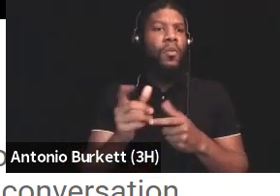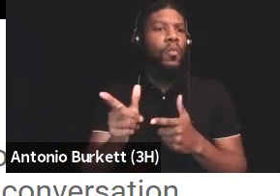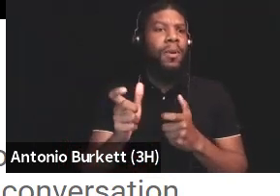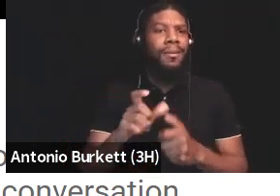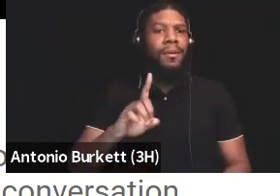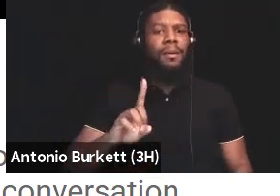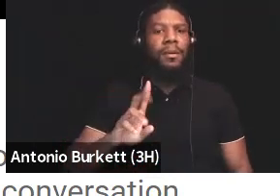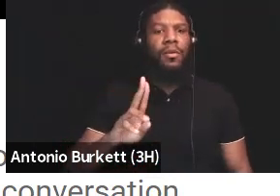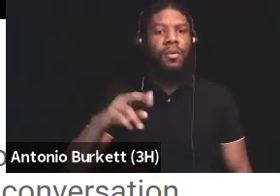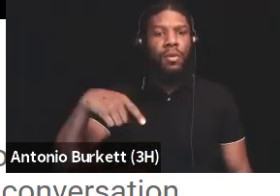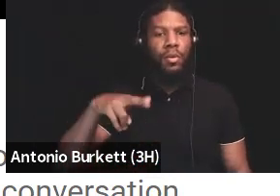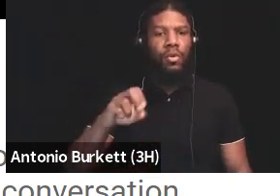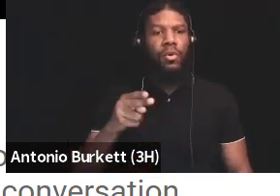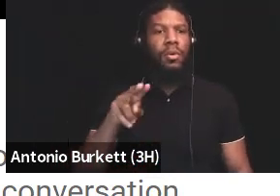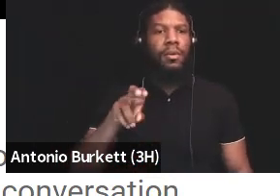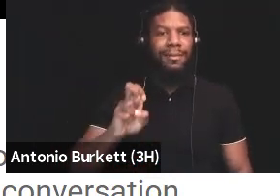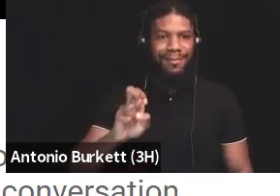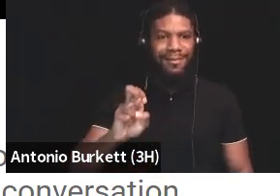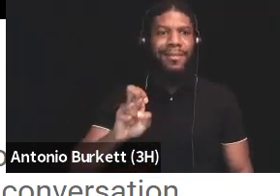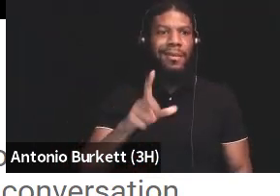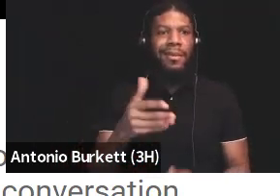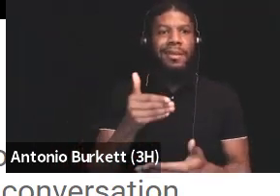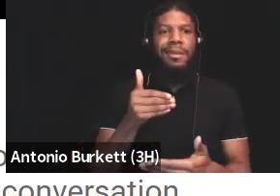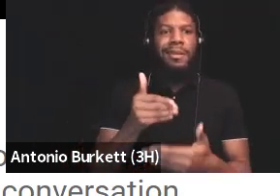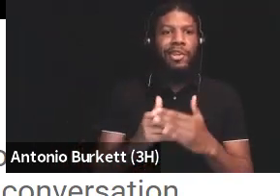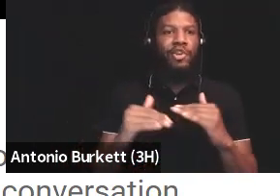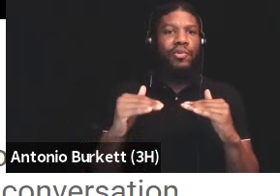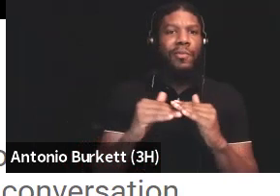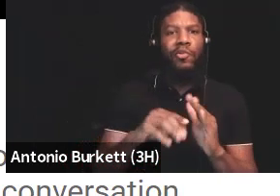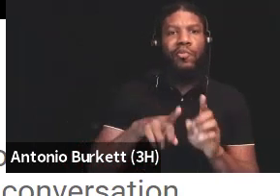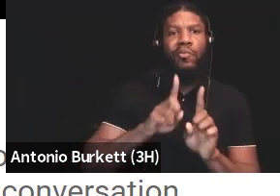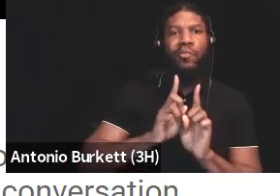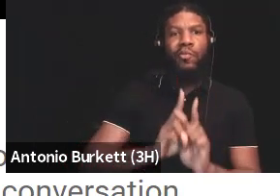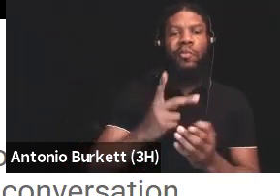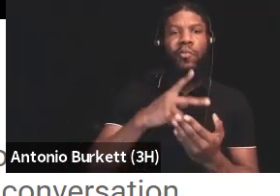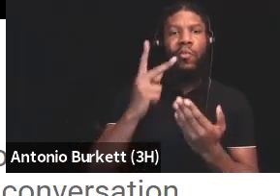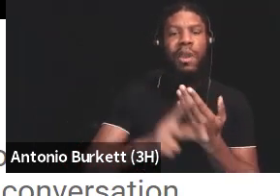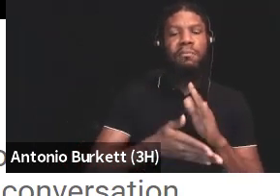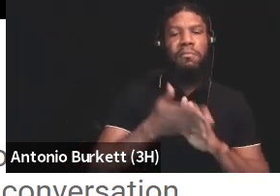Duquesne the near peer mentoring program that they run for new faculty-- and I did that for